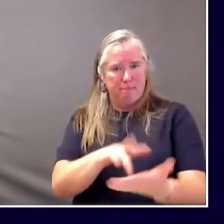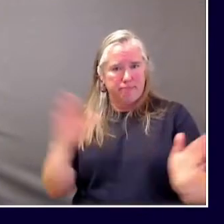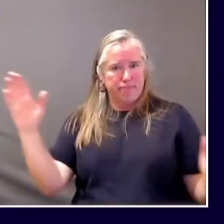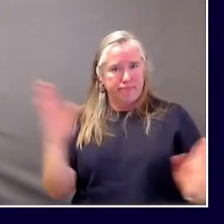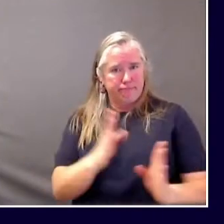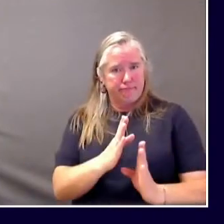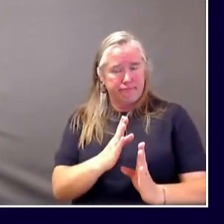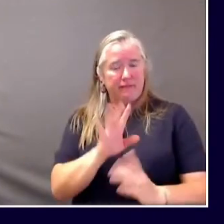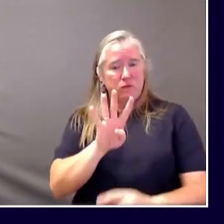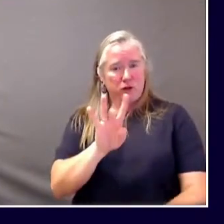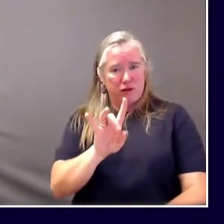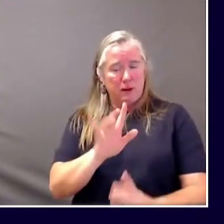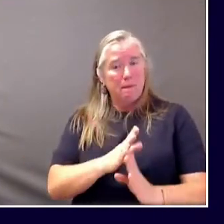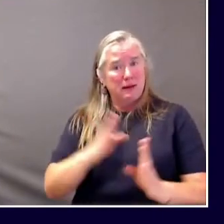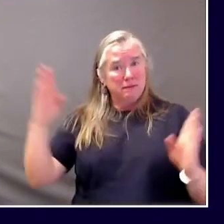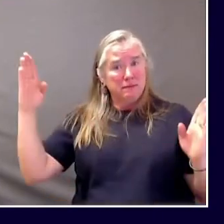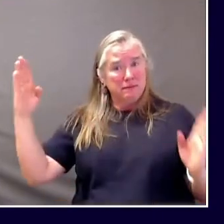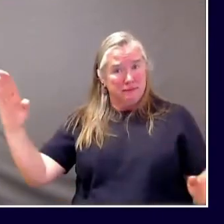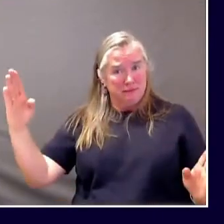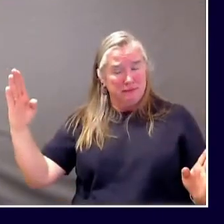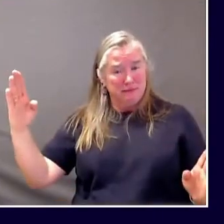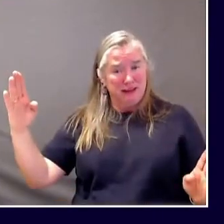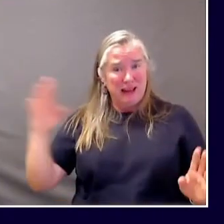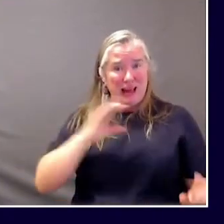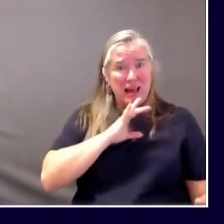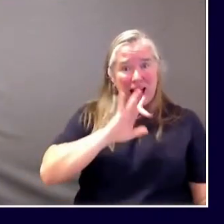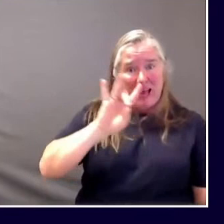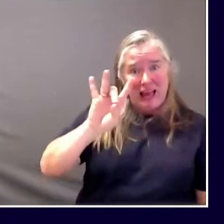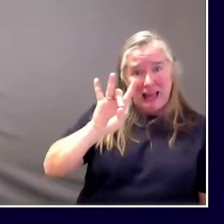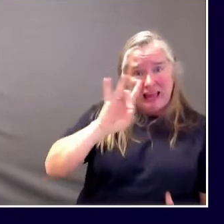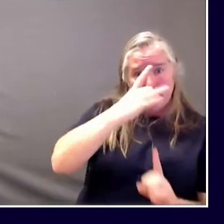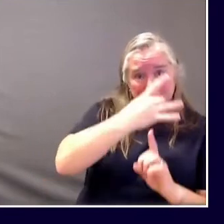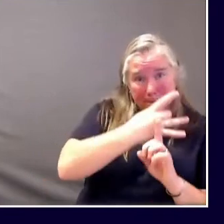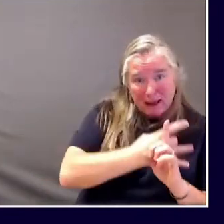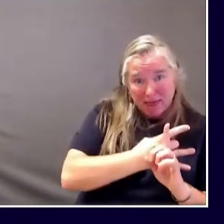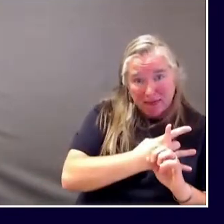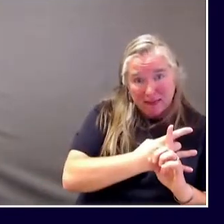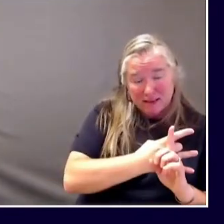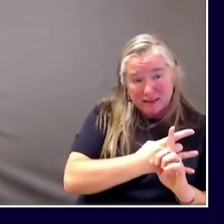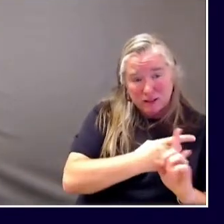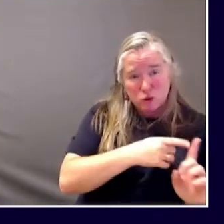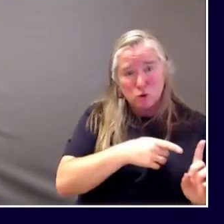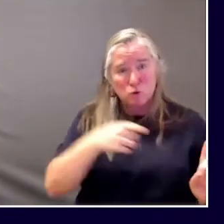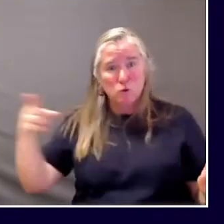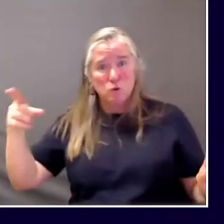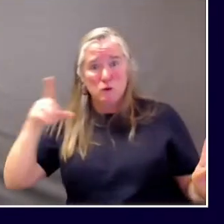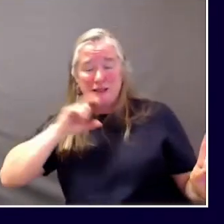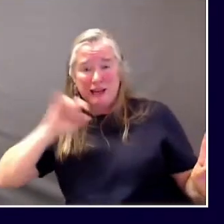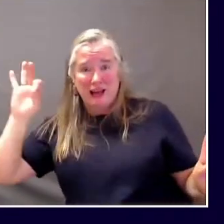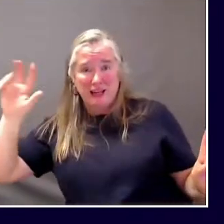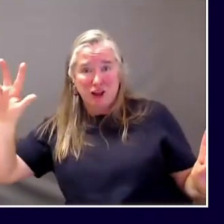scope